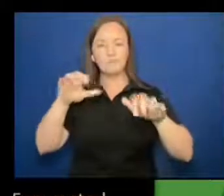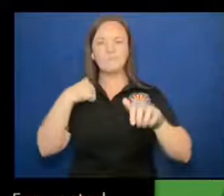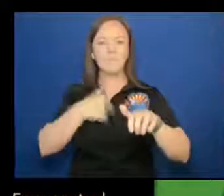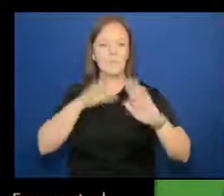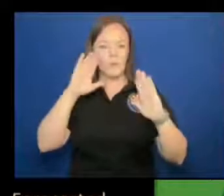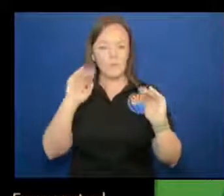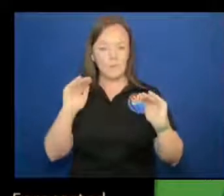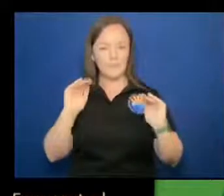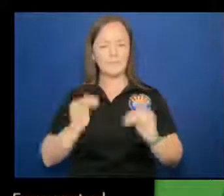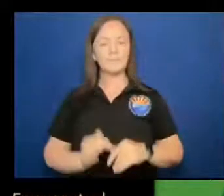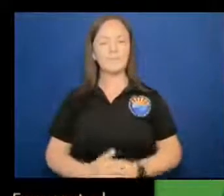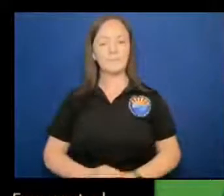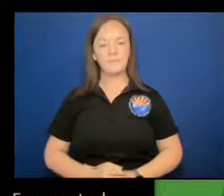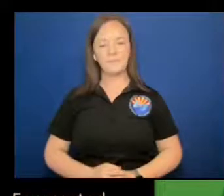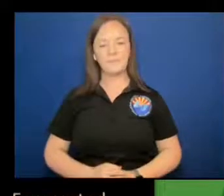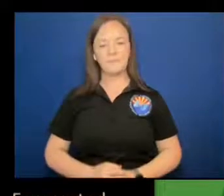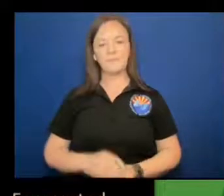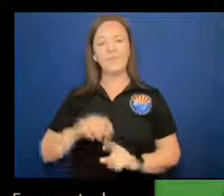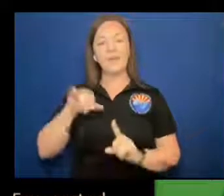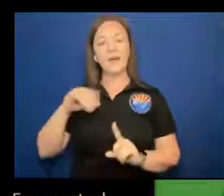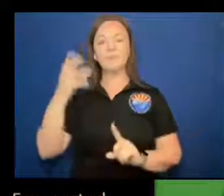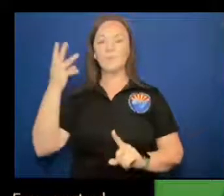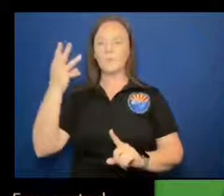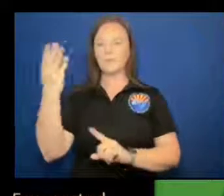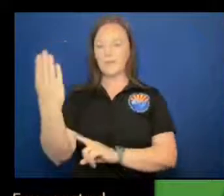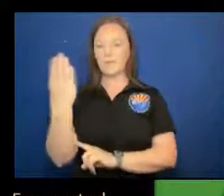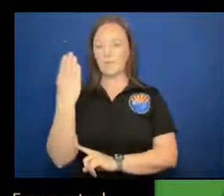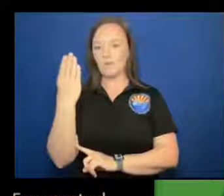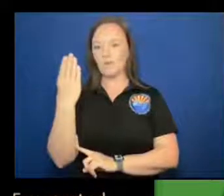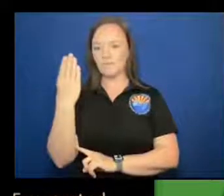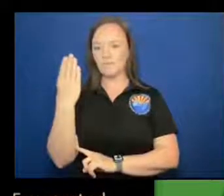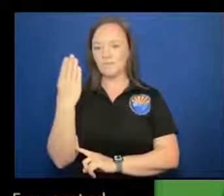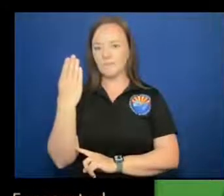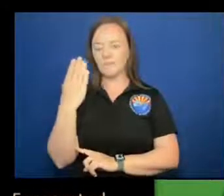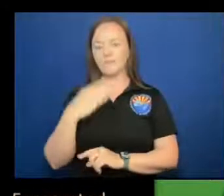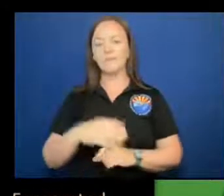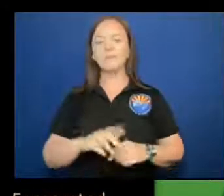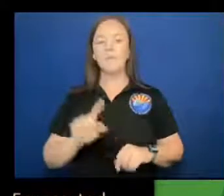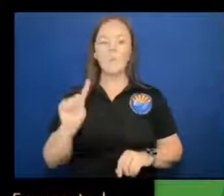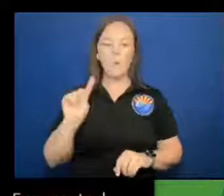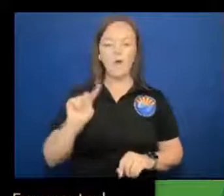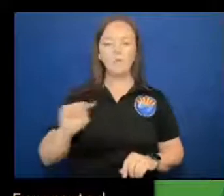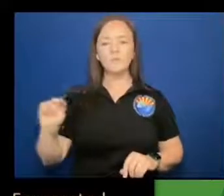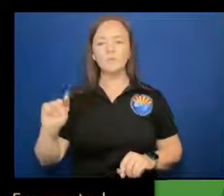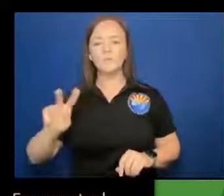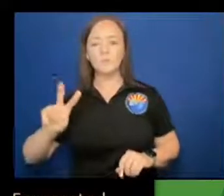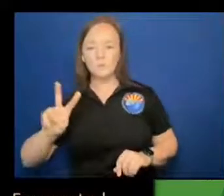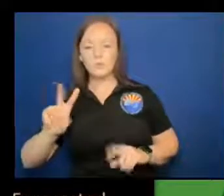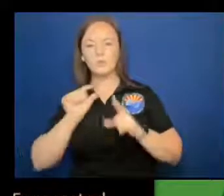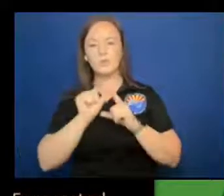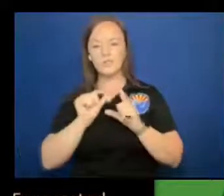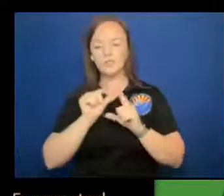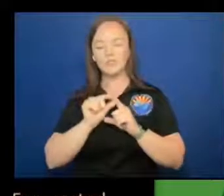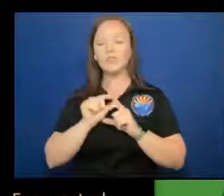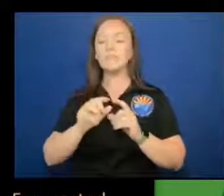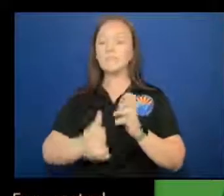BUT WE WILL TALK A BIT ABOUT SOME OF THE FUTURE, SOME OF THE WEATHER THAT IS GOING ON NOW AND LOOKING DOWN THE ROAD.